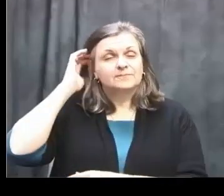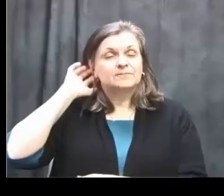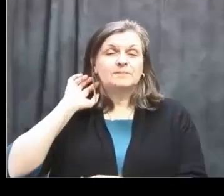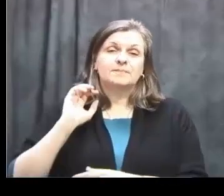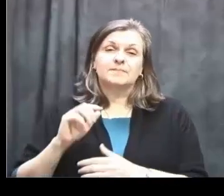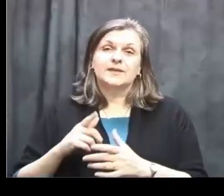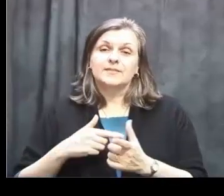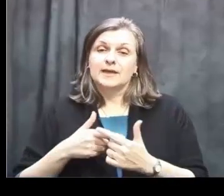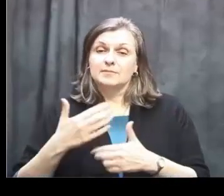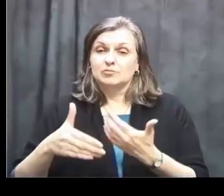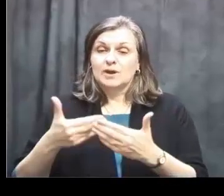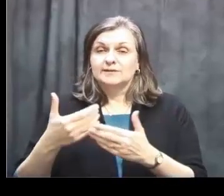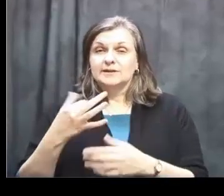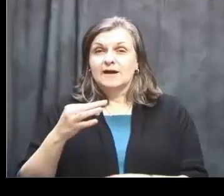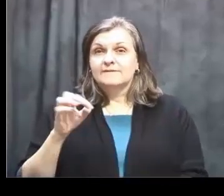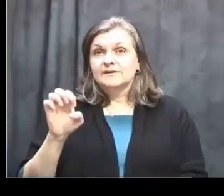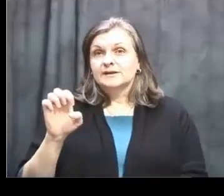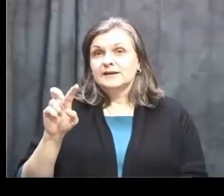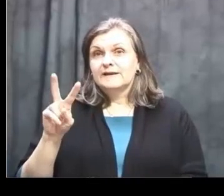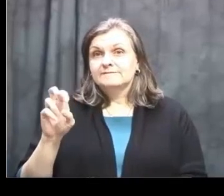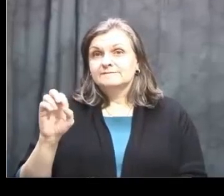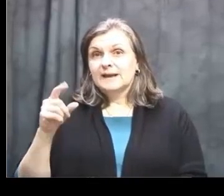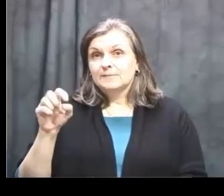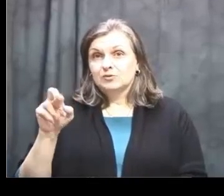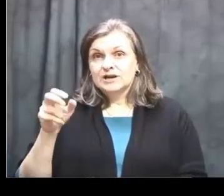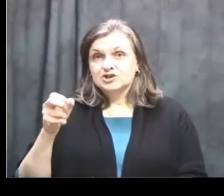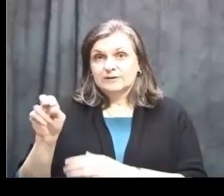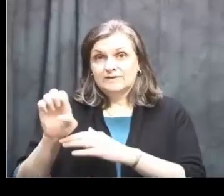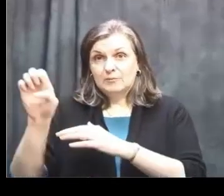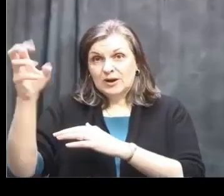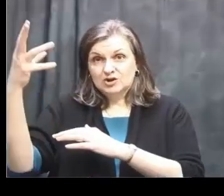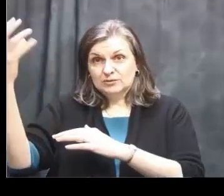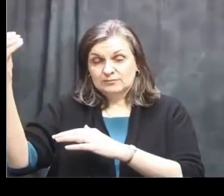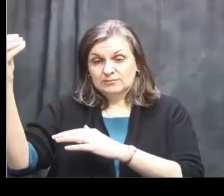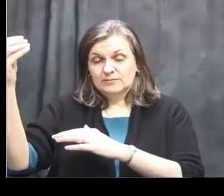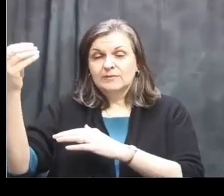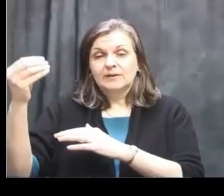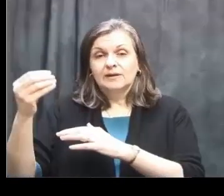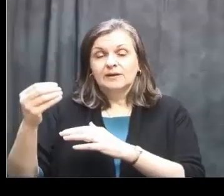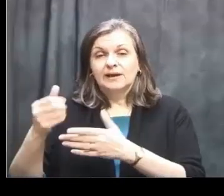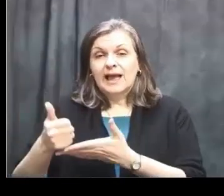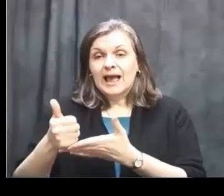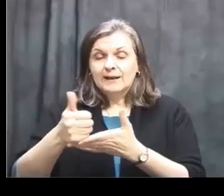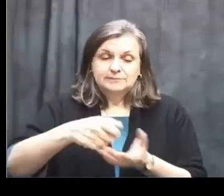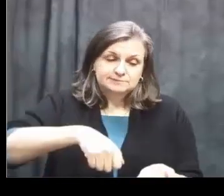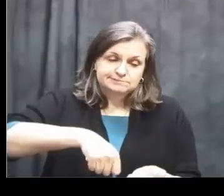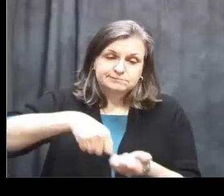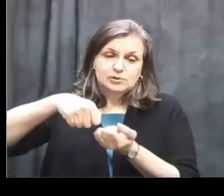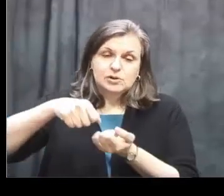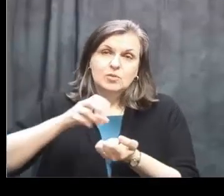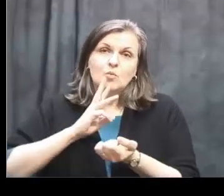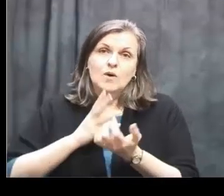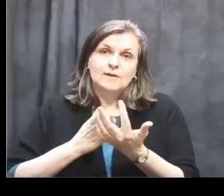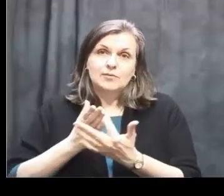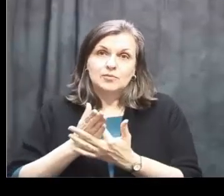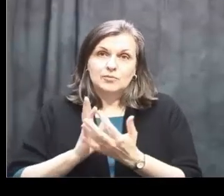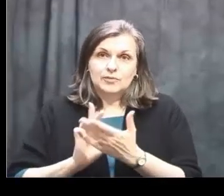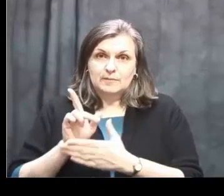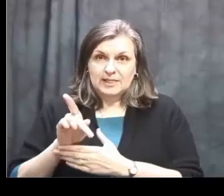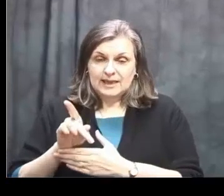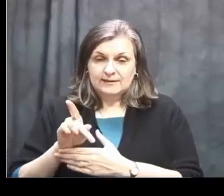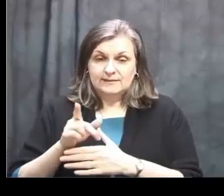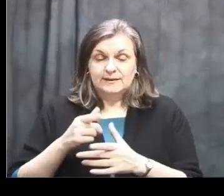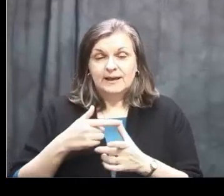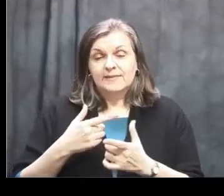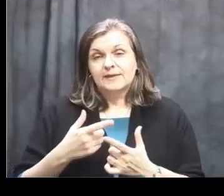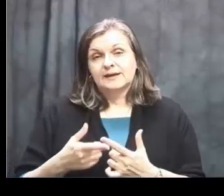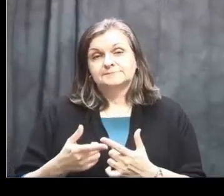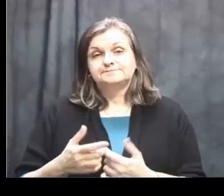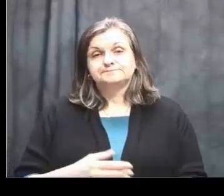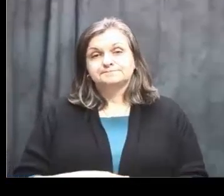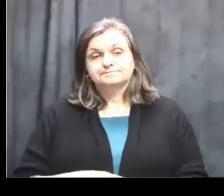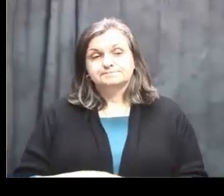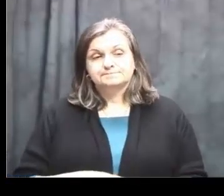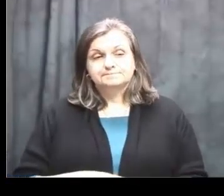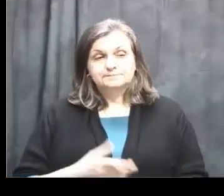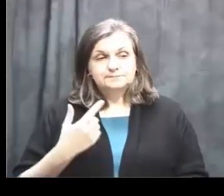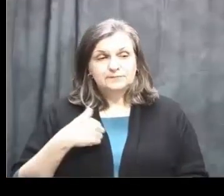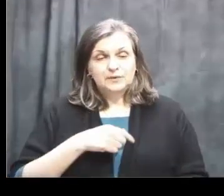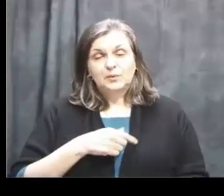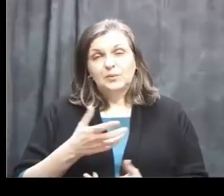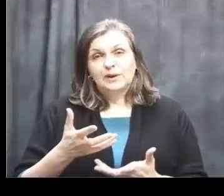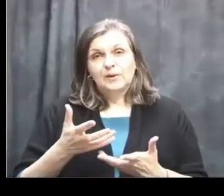well the process of evaporation helps to move this water up the plant so that what needs to be used can be used.